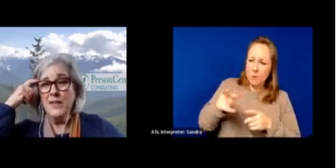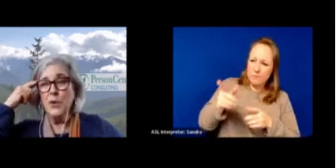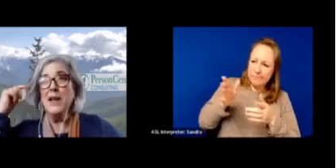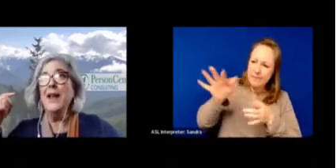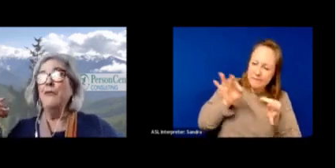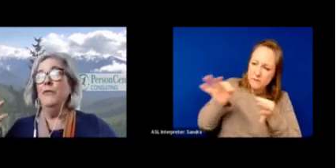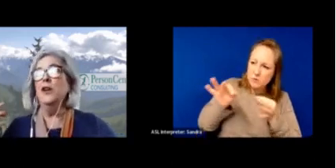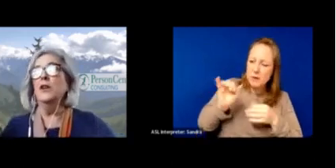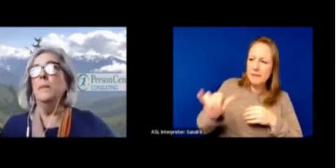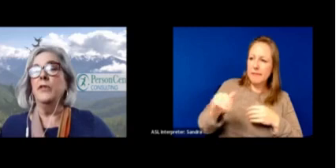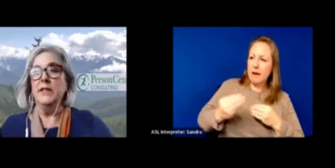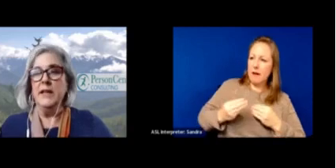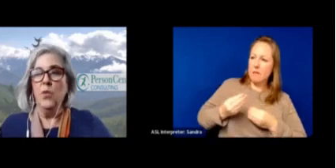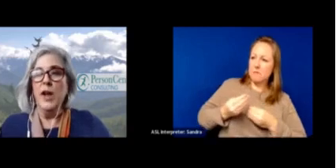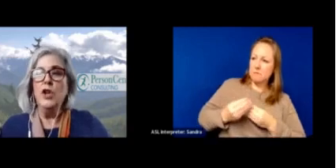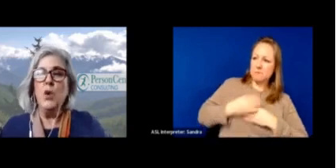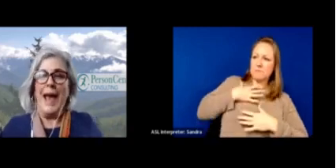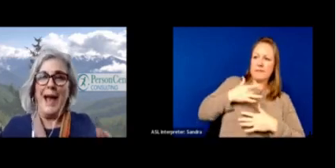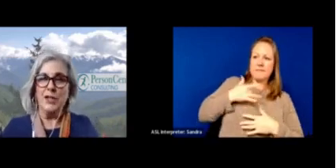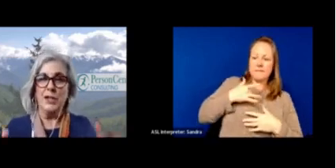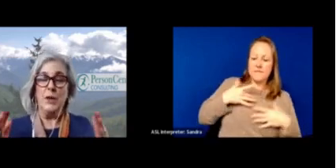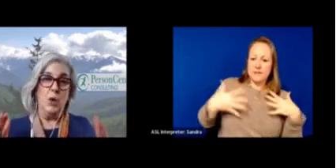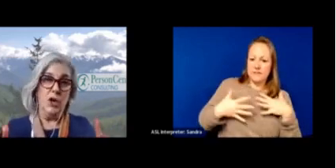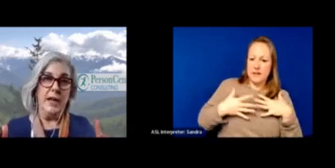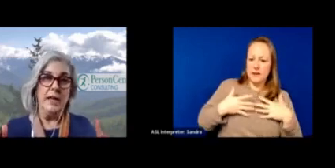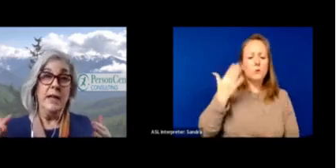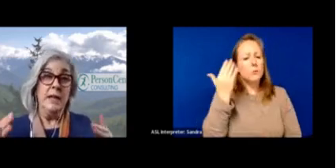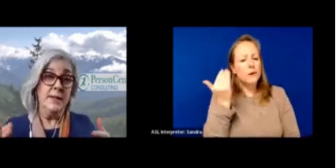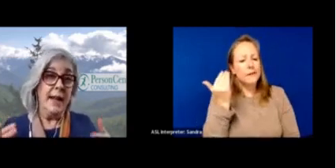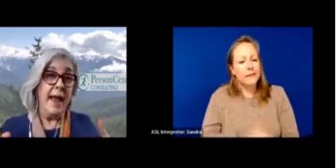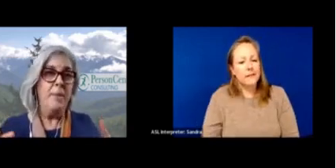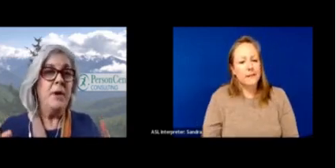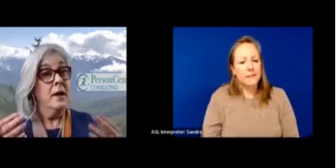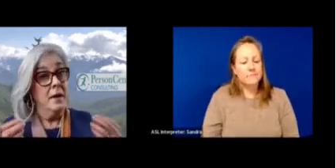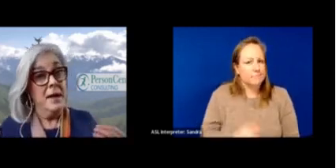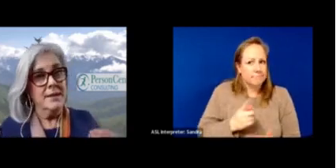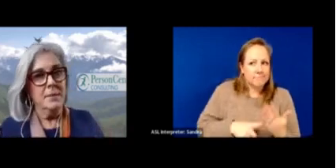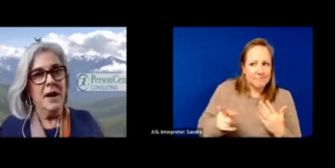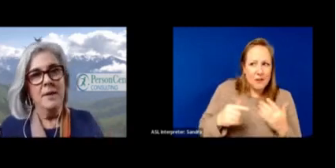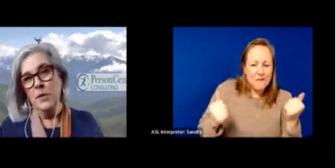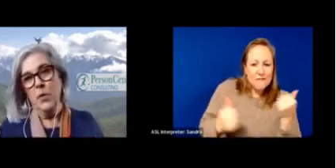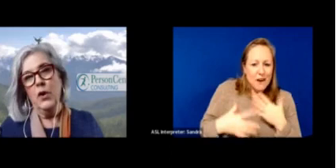What's creating fear among the team? What are you actually worried is going to happen? Because sometimes what we're